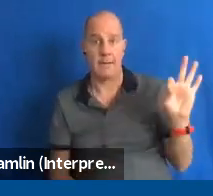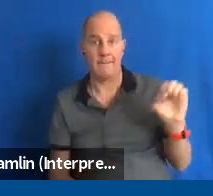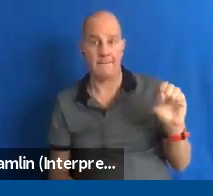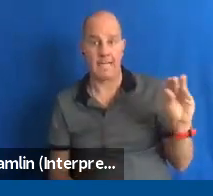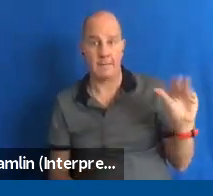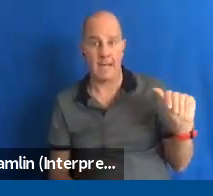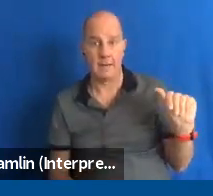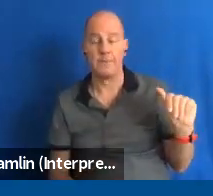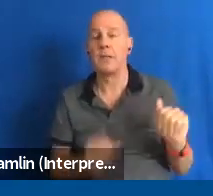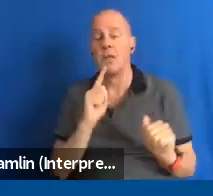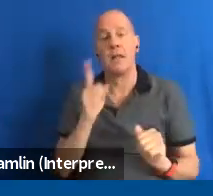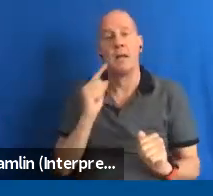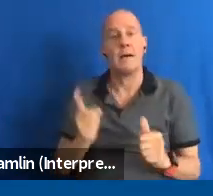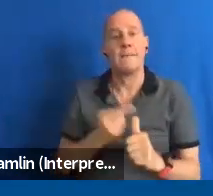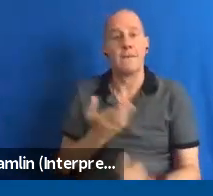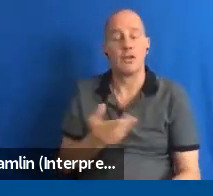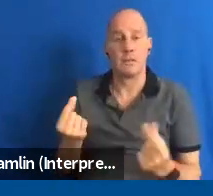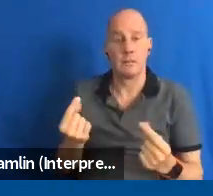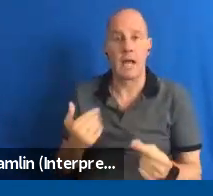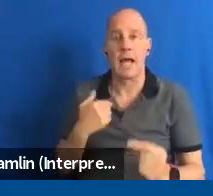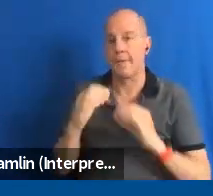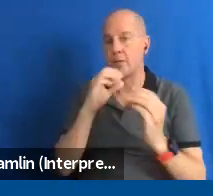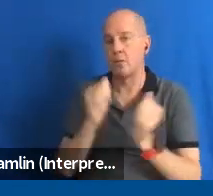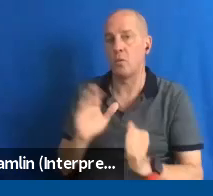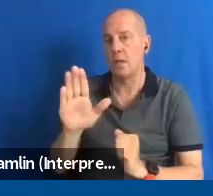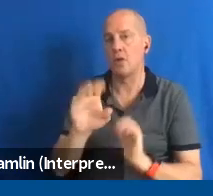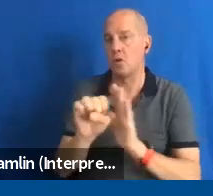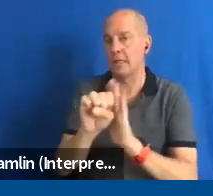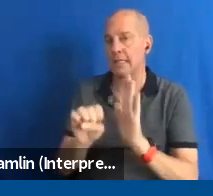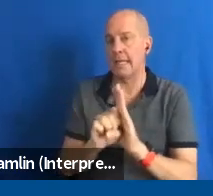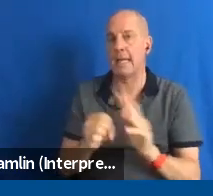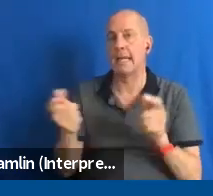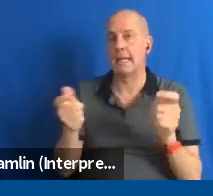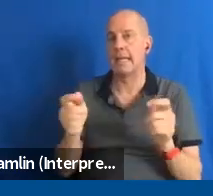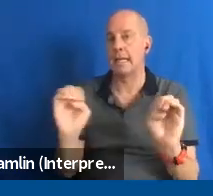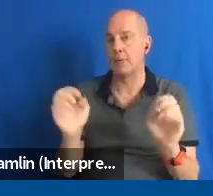thing to do is to have conversations with your state emergency management office,